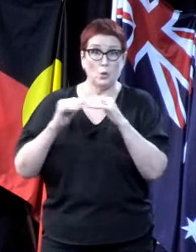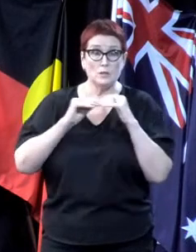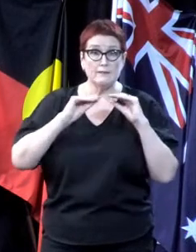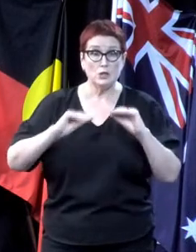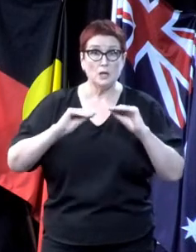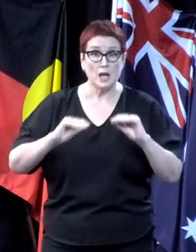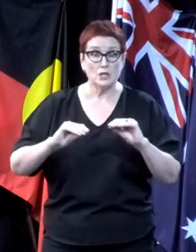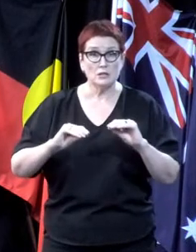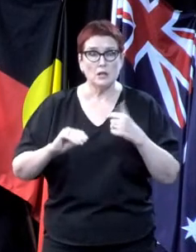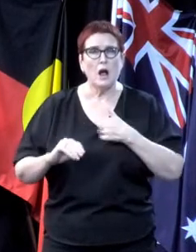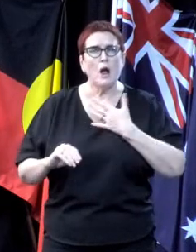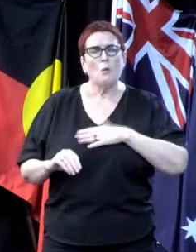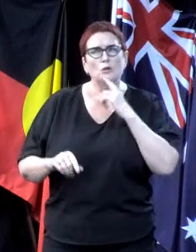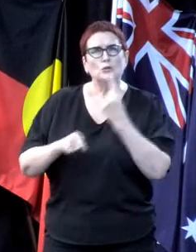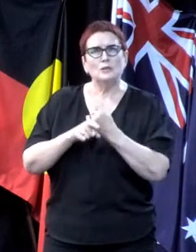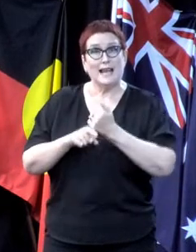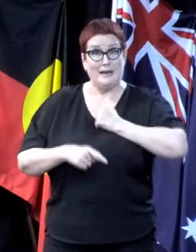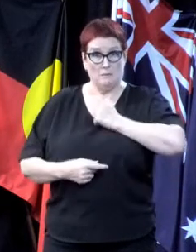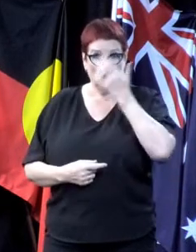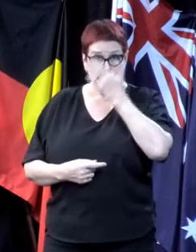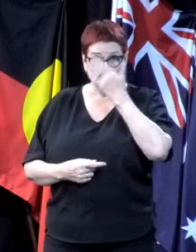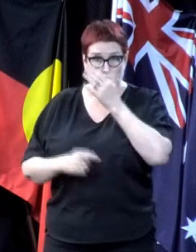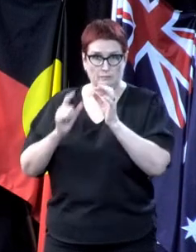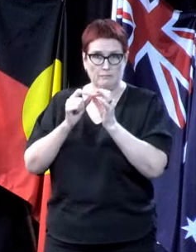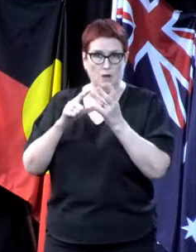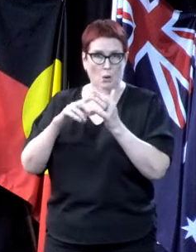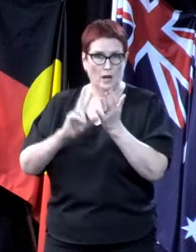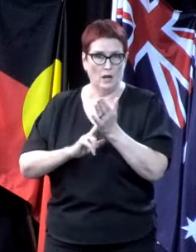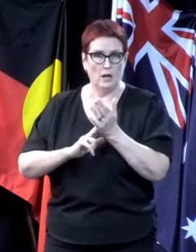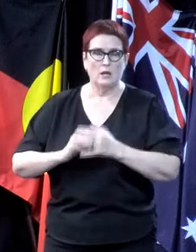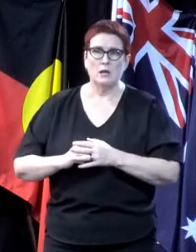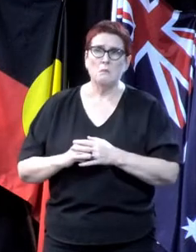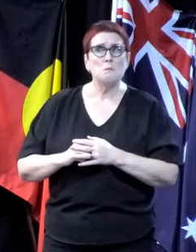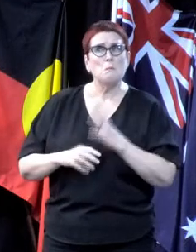I would like to say that, at Bowen State High School, I believe majority are.